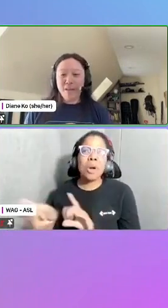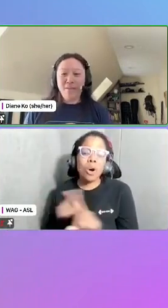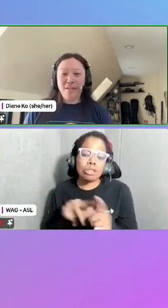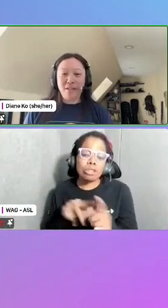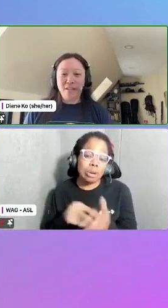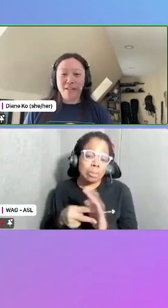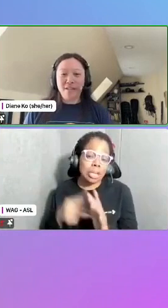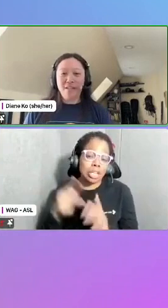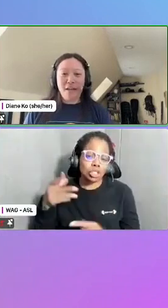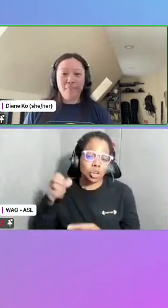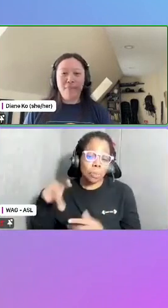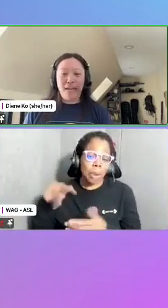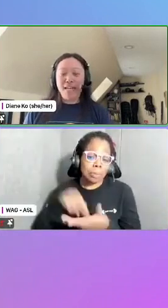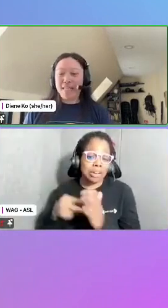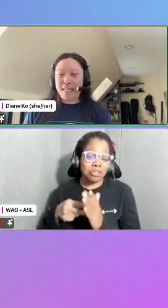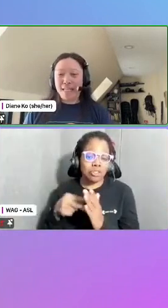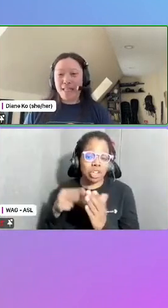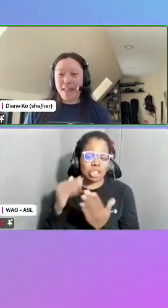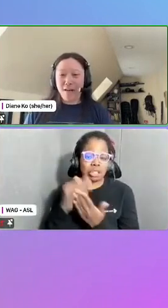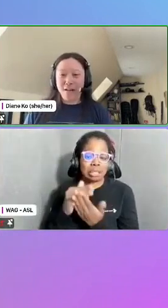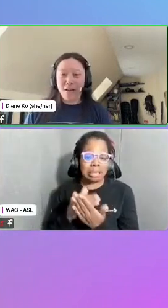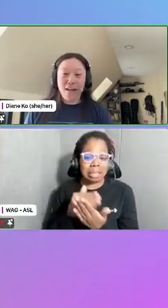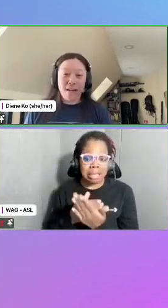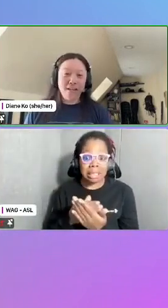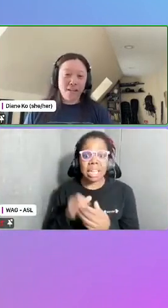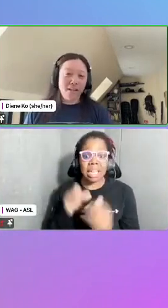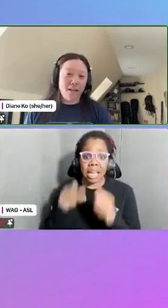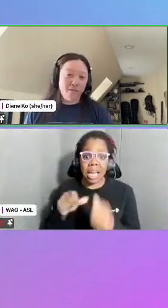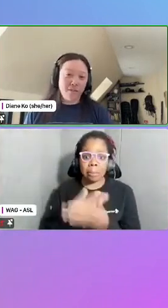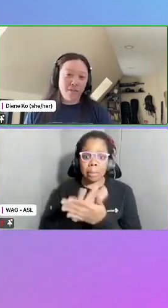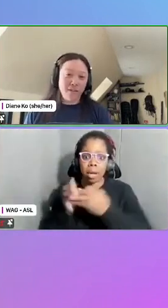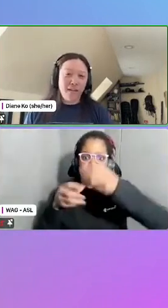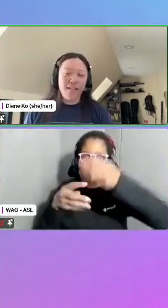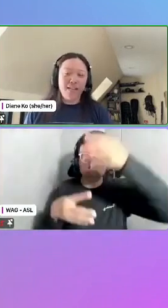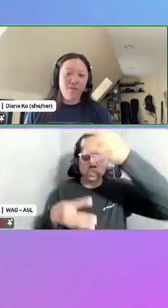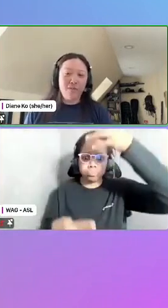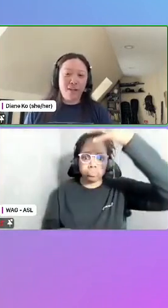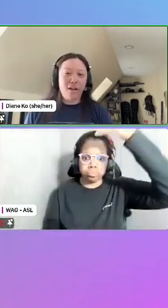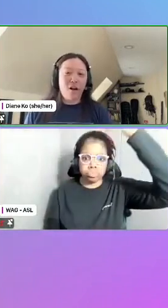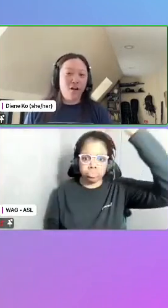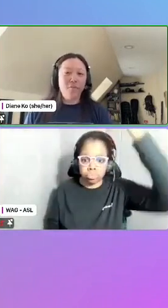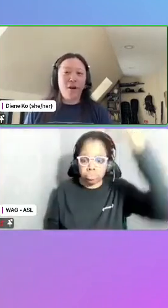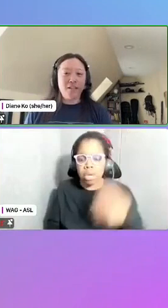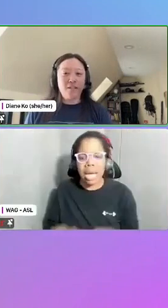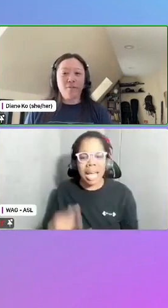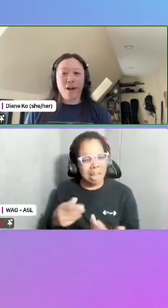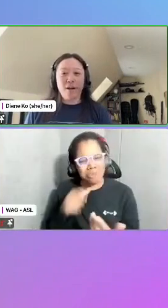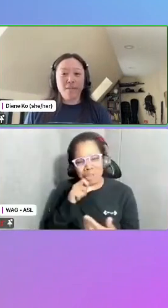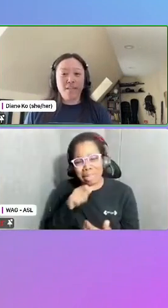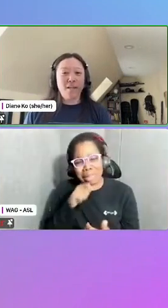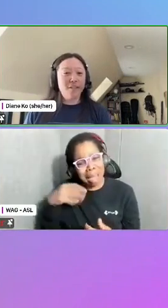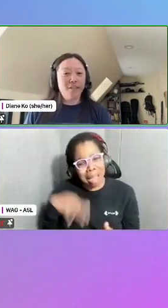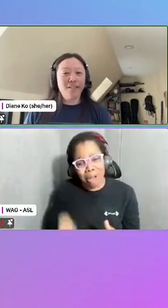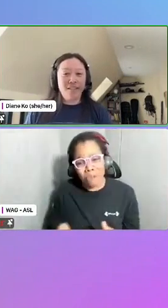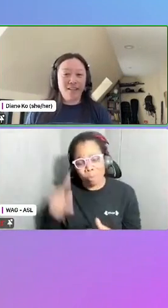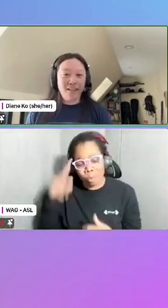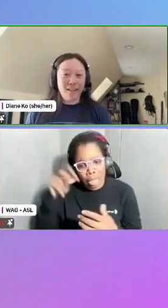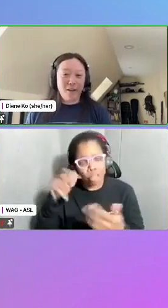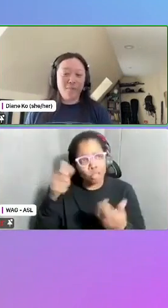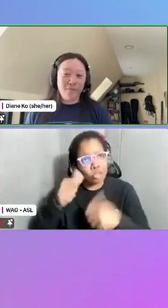here, with their head half sticking out of a hole in a cardboard box. Our next scenario is building a design